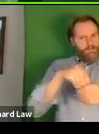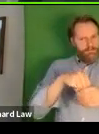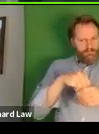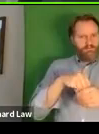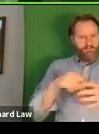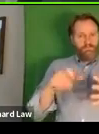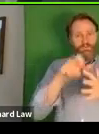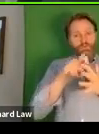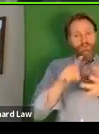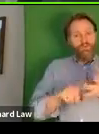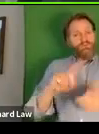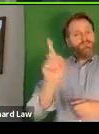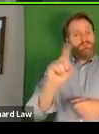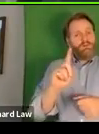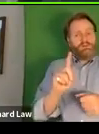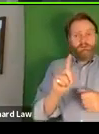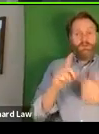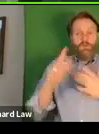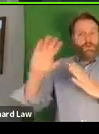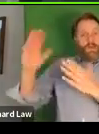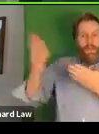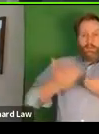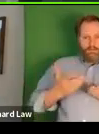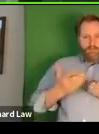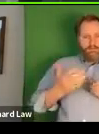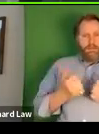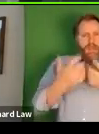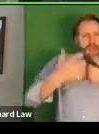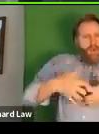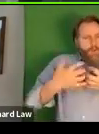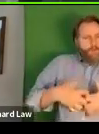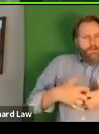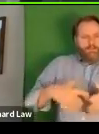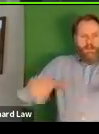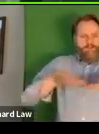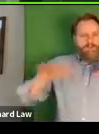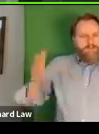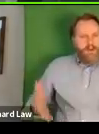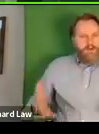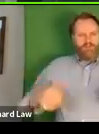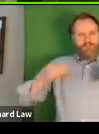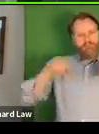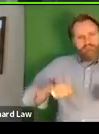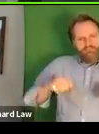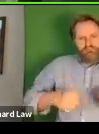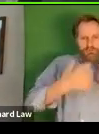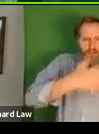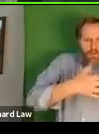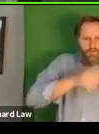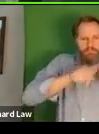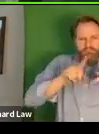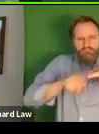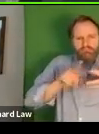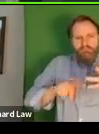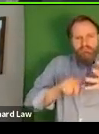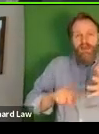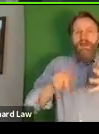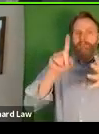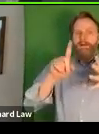equipment furniture and DSE equipment to be delivered to home although we've got a delay unfortunately in CPS and I think that's